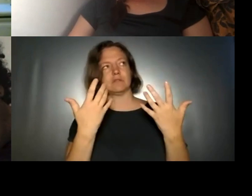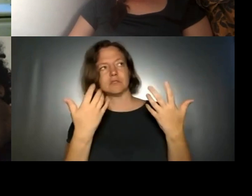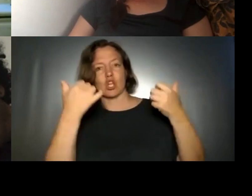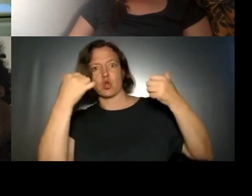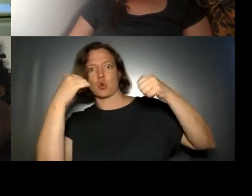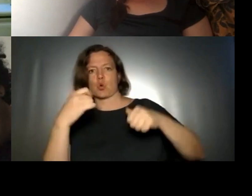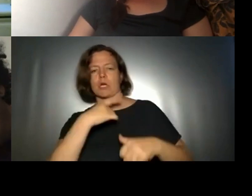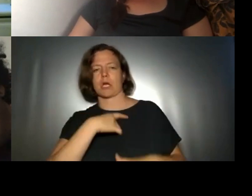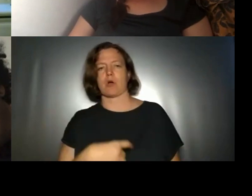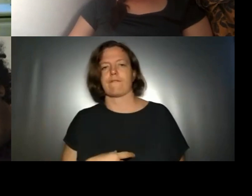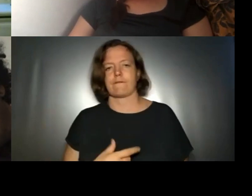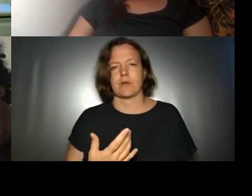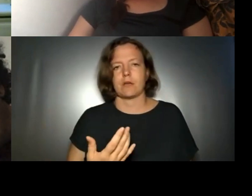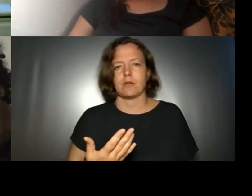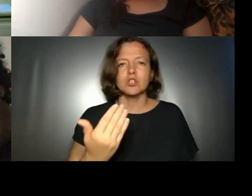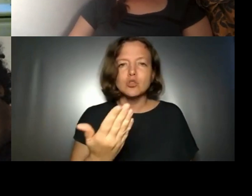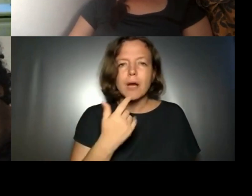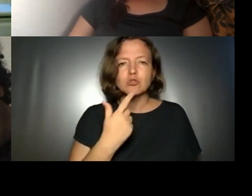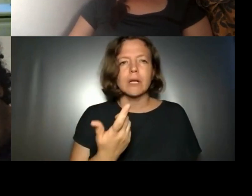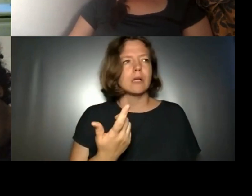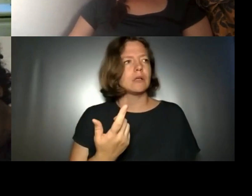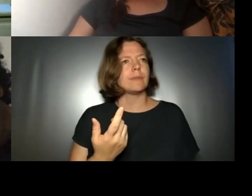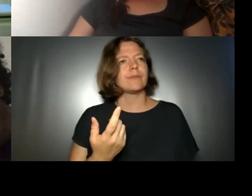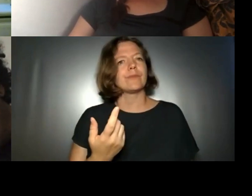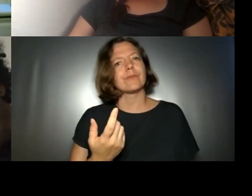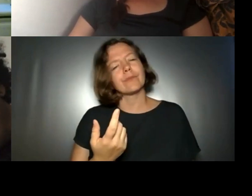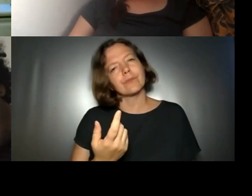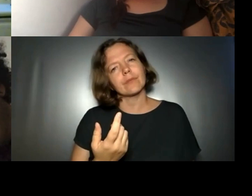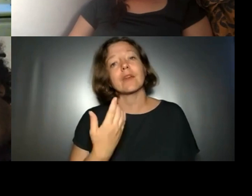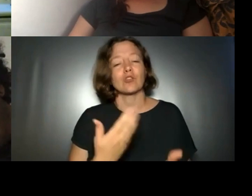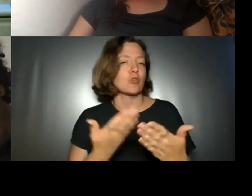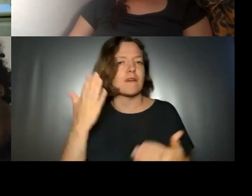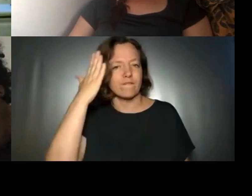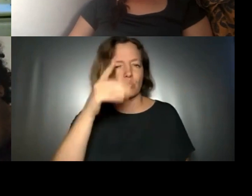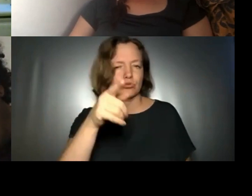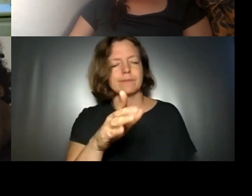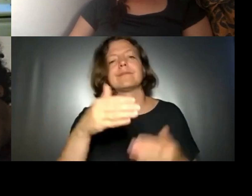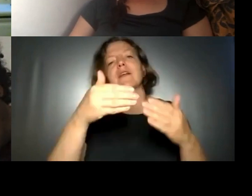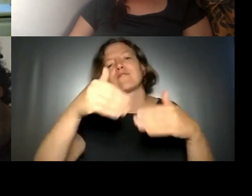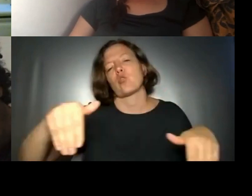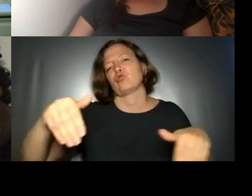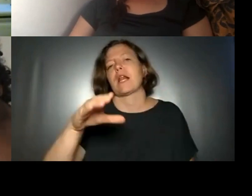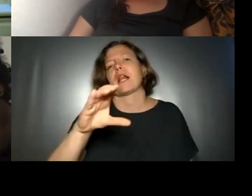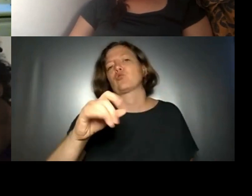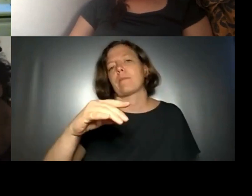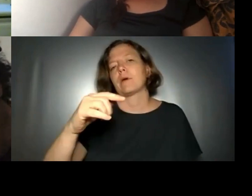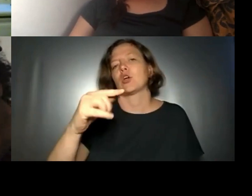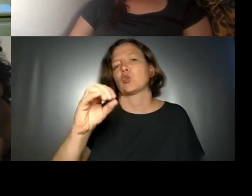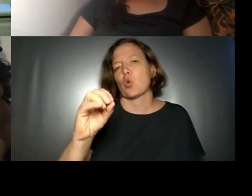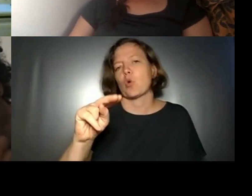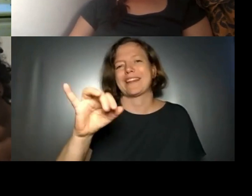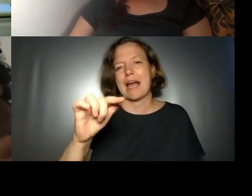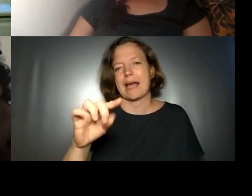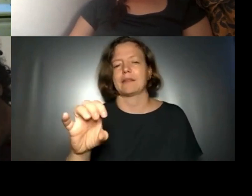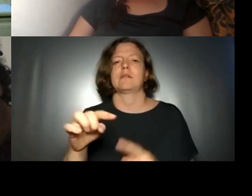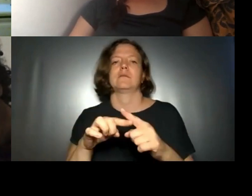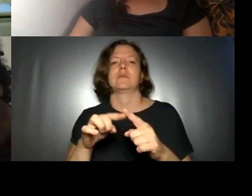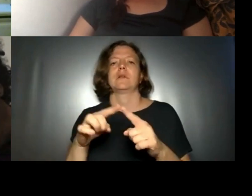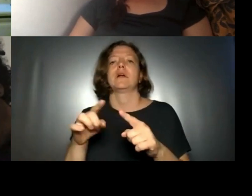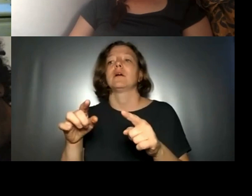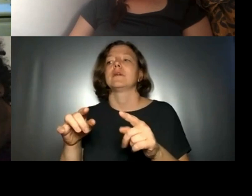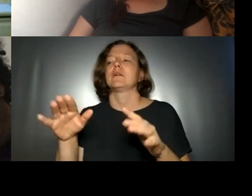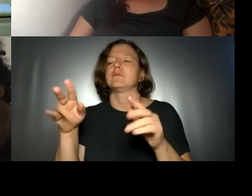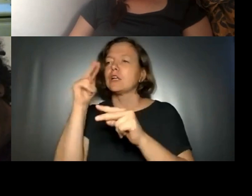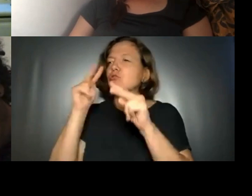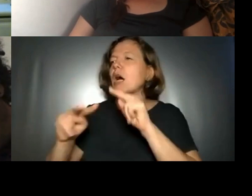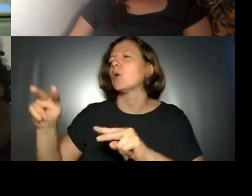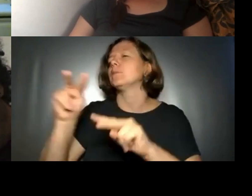where you are showing one of your Criptonite performances, than maybe the artists. The other artists involved in this show